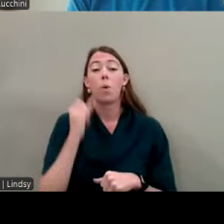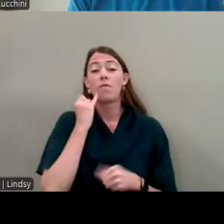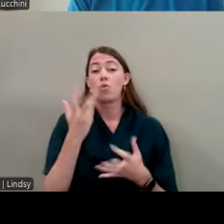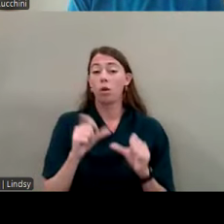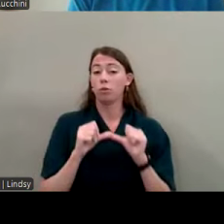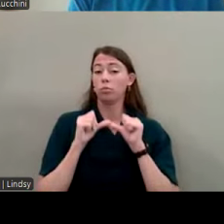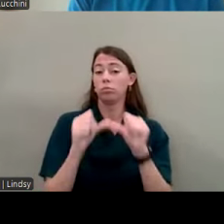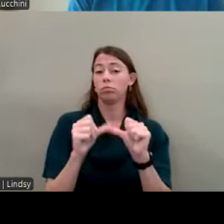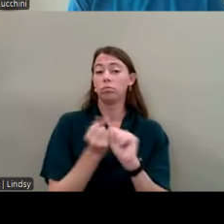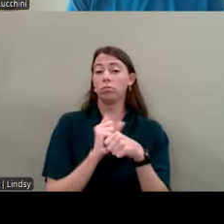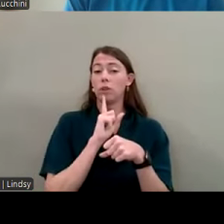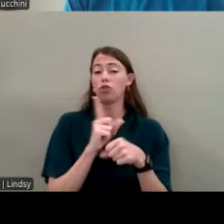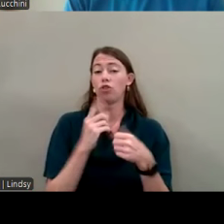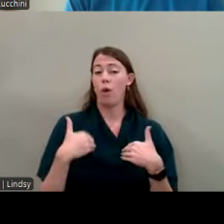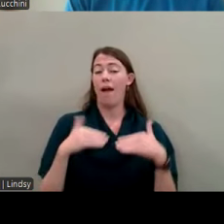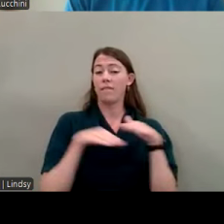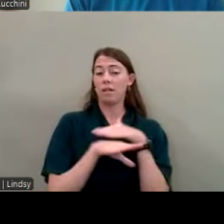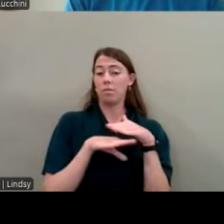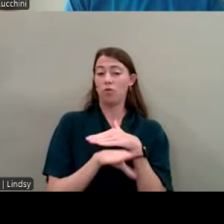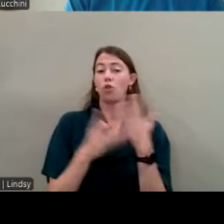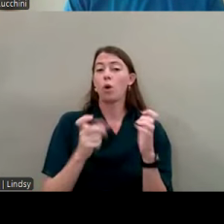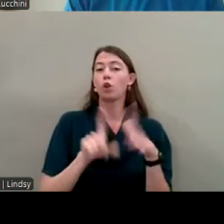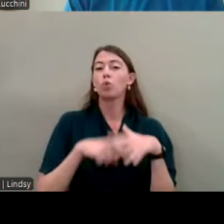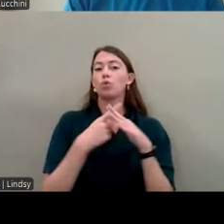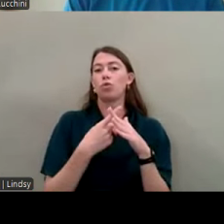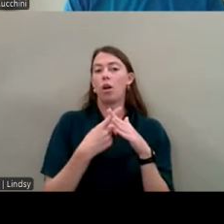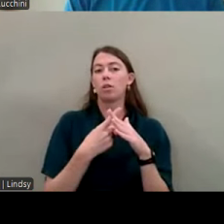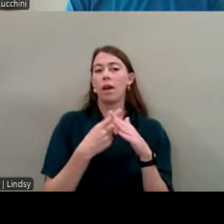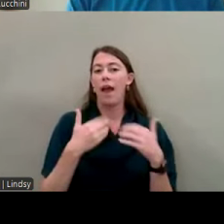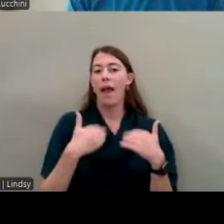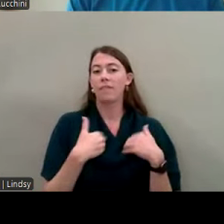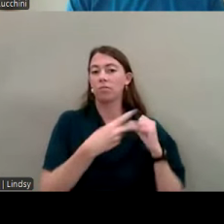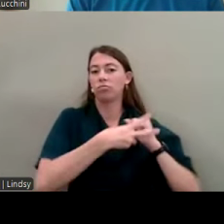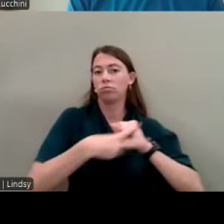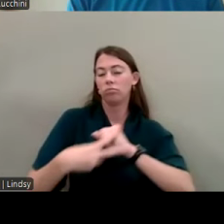for sure you should start building a backlog that consider which are the issues that are